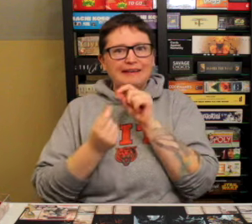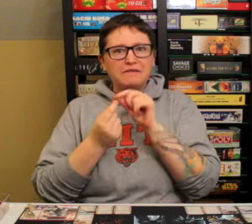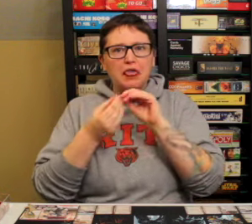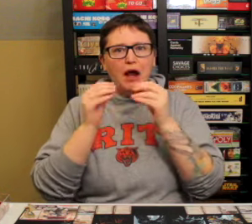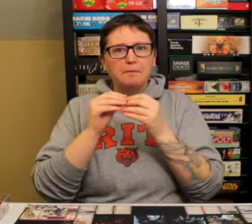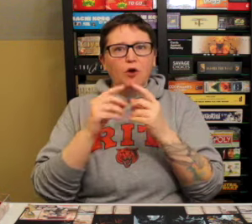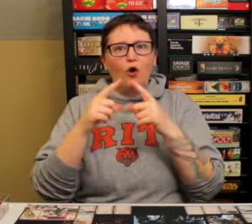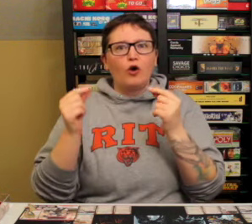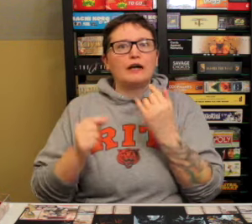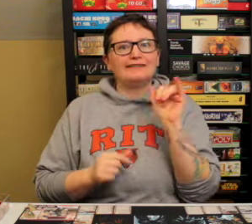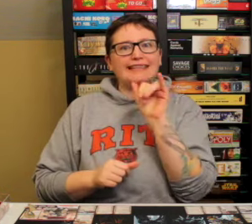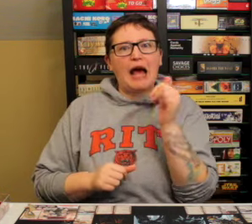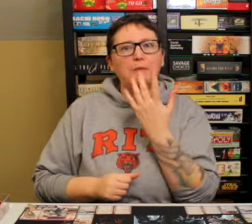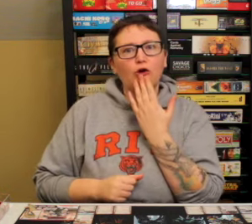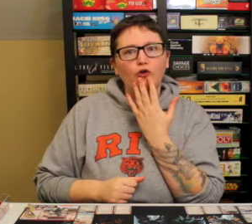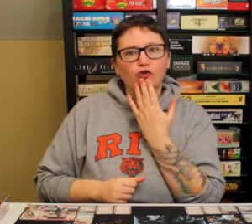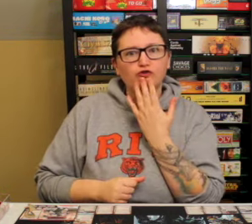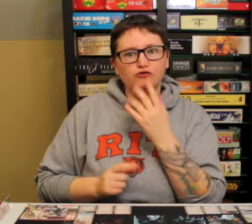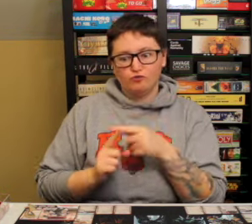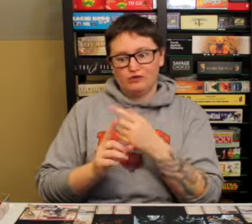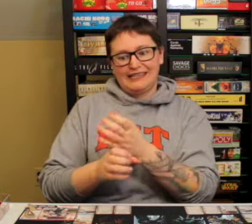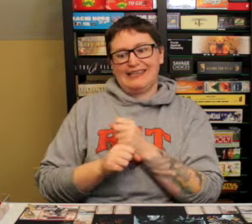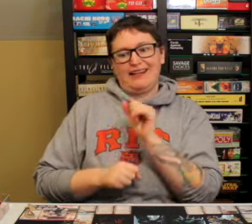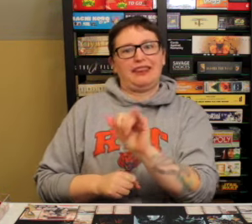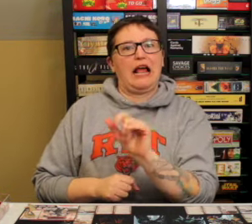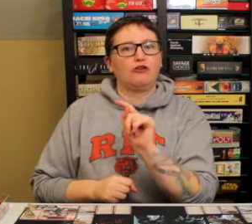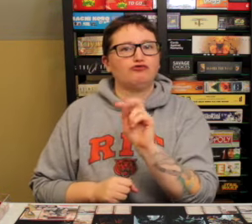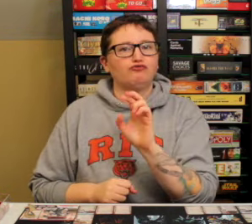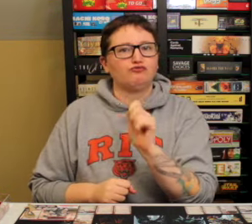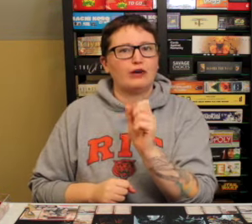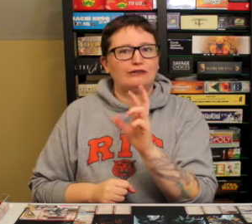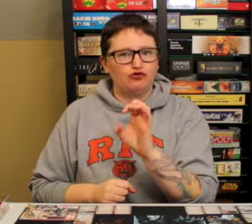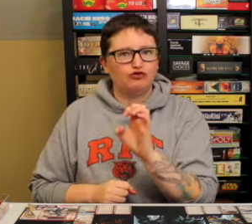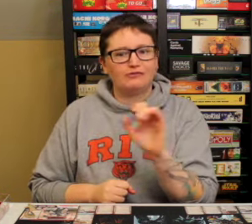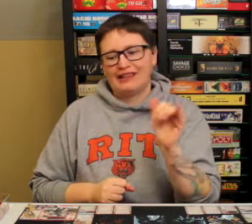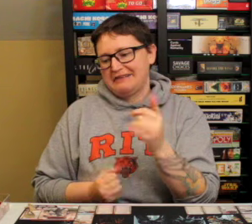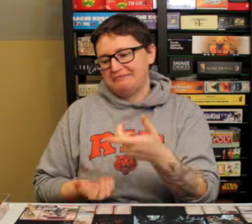You have specific number of cards like something maybe with the same color